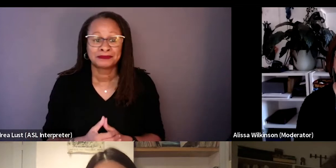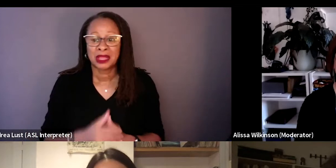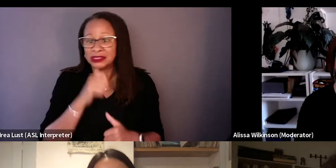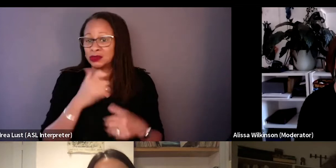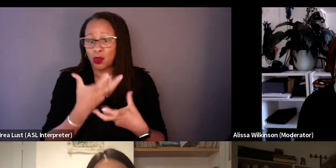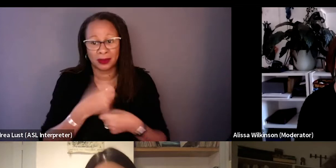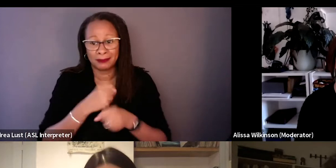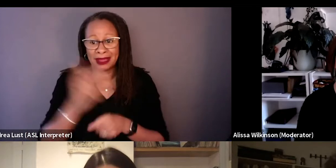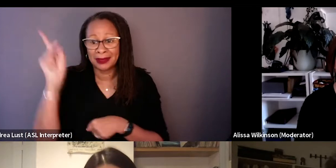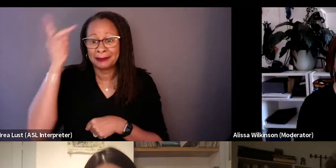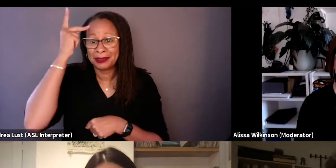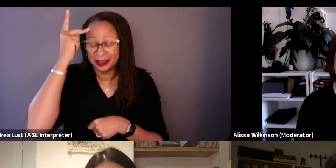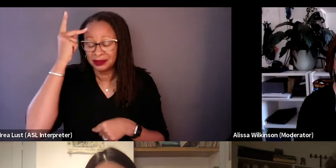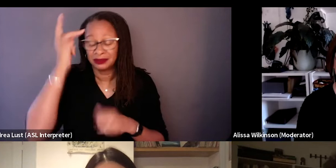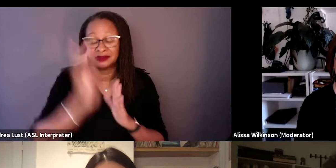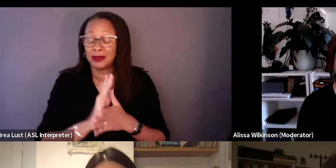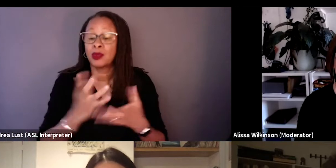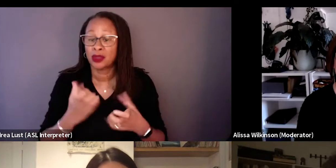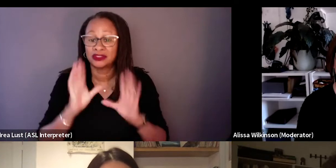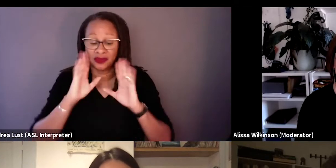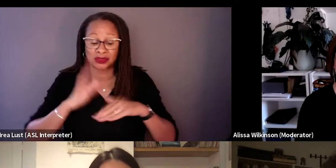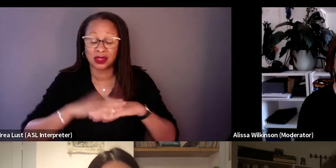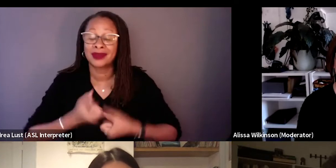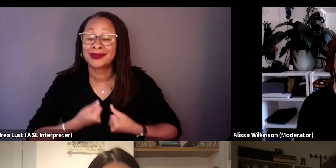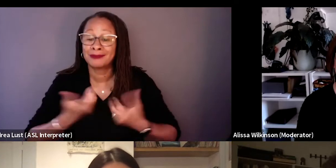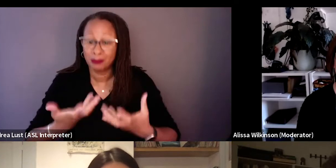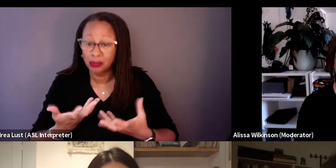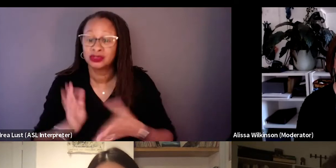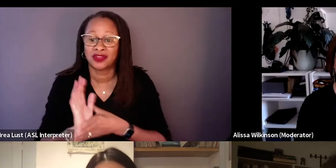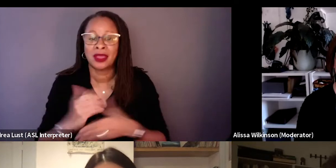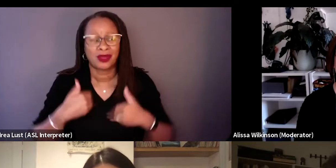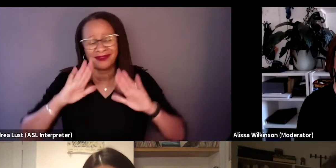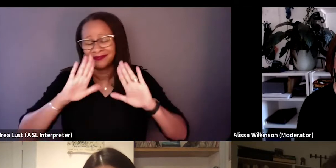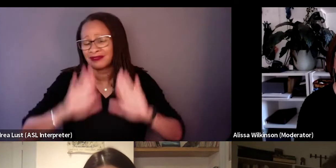We did an emotional film, and we had a great access with all the characters,